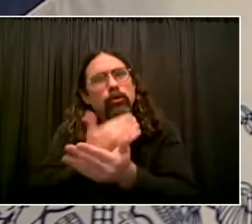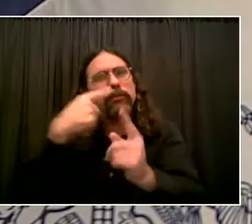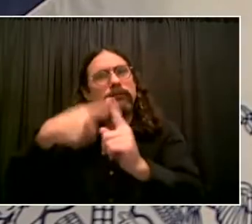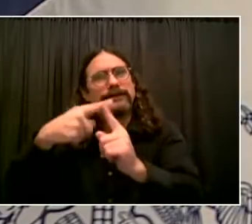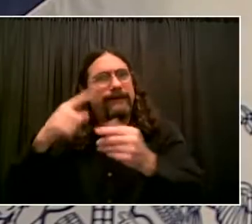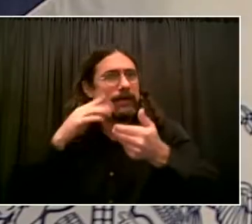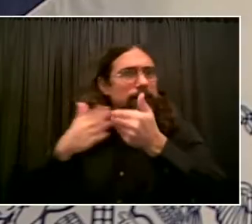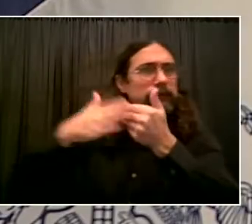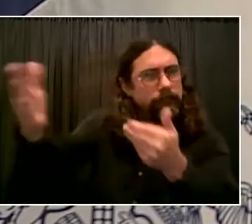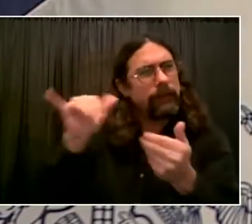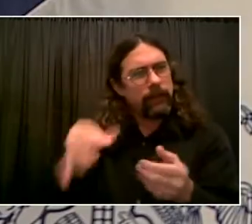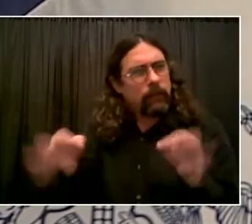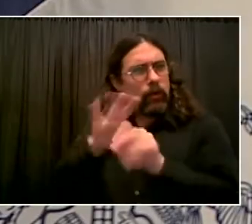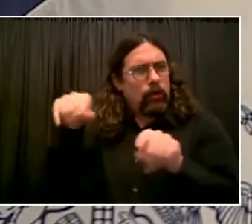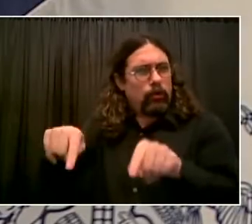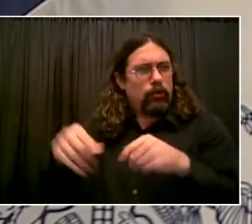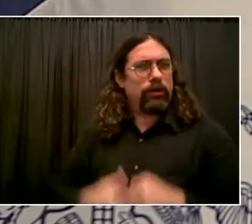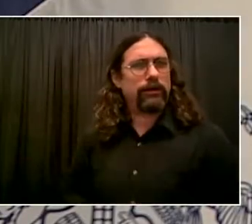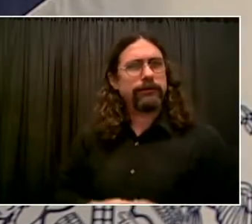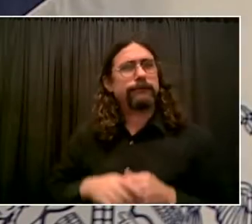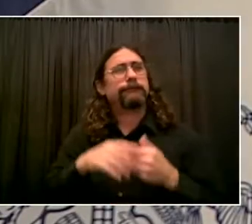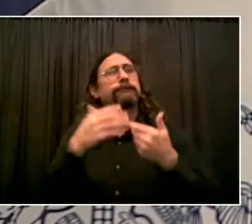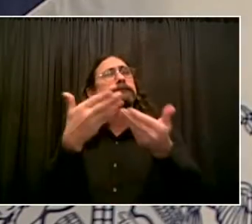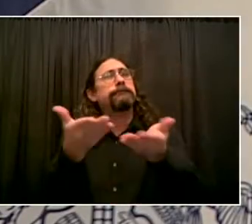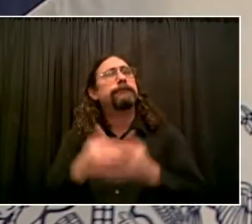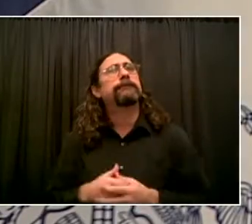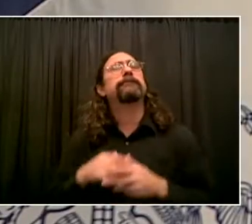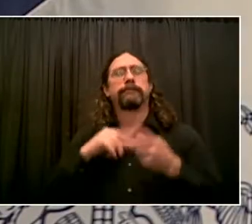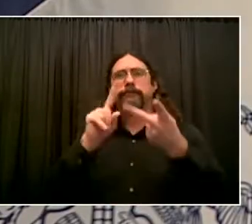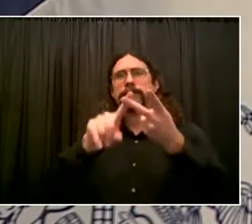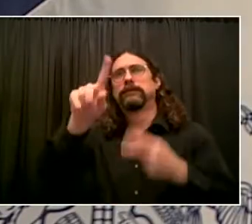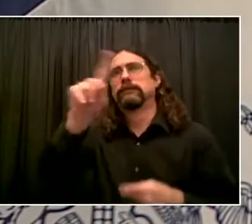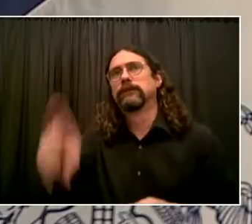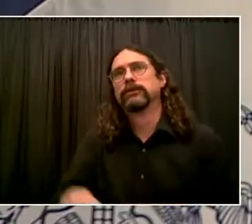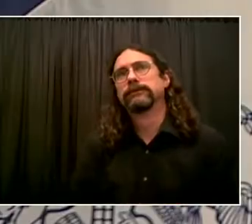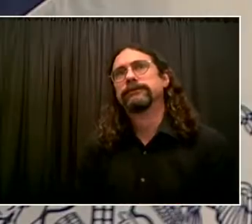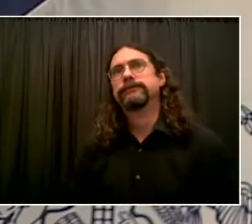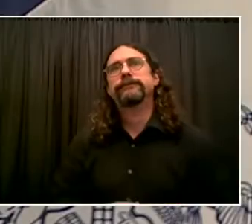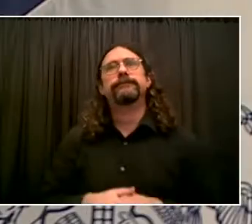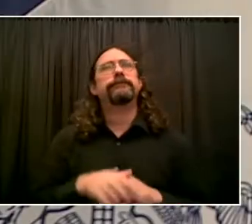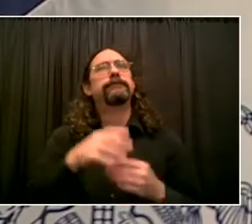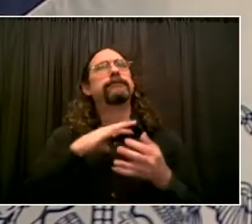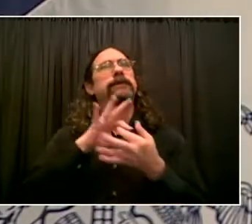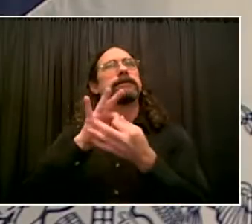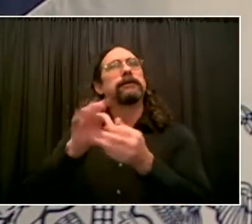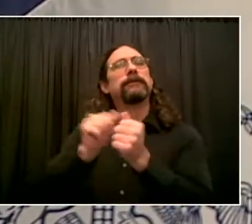ADDITION TO THE OOBLD CENTER REZONING, I KNOW YOU ALL,